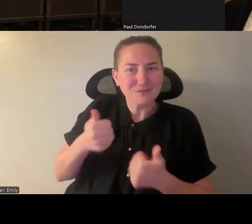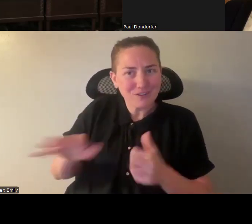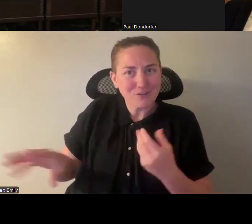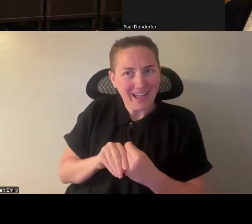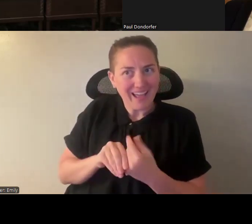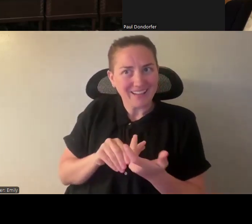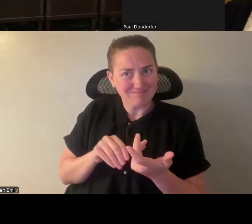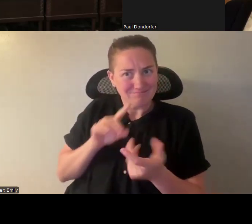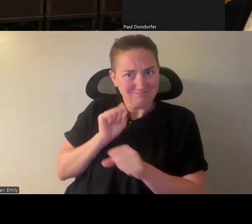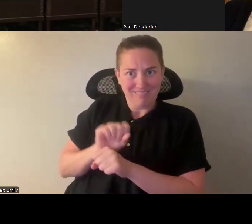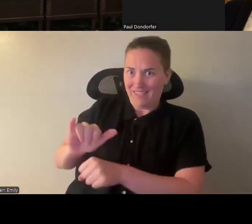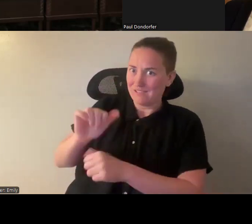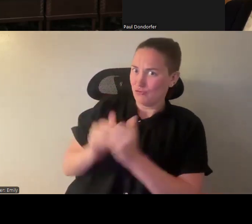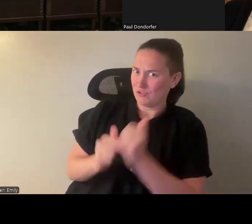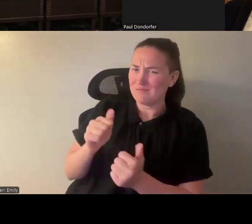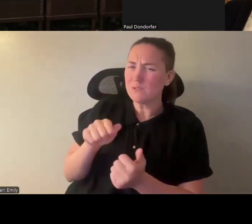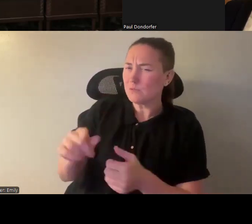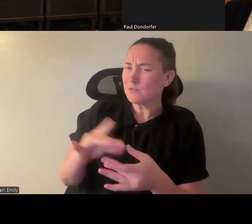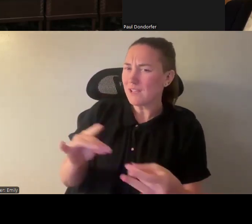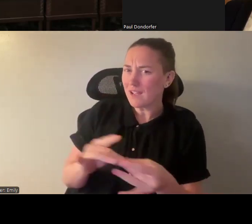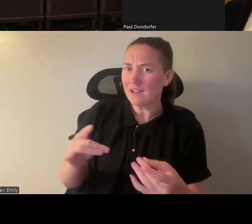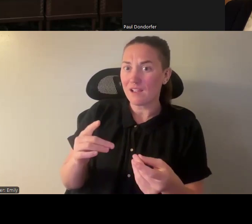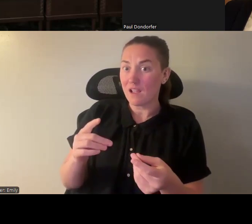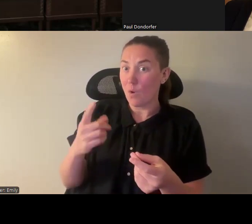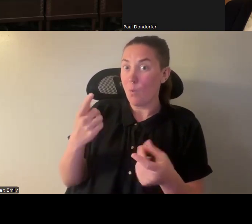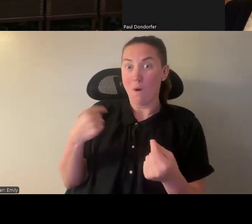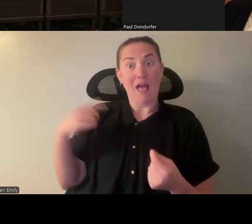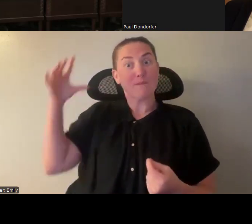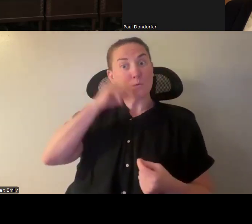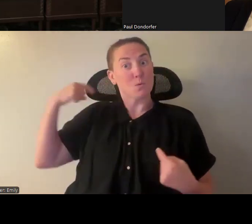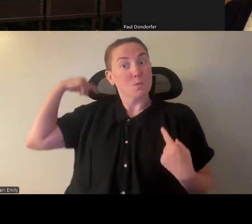would be the structure So you're saying that what I've been assuming all this time and that